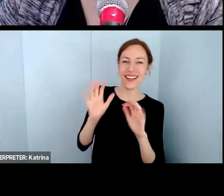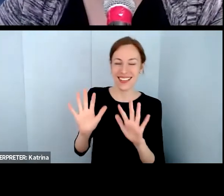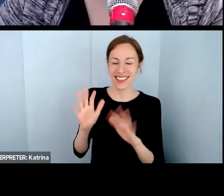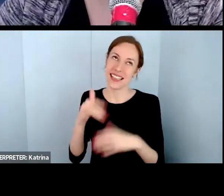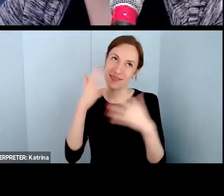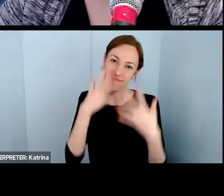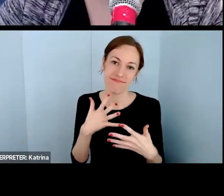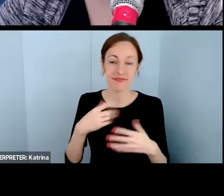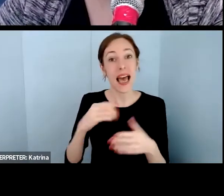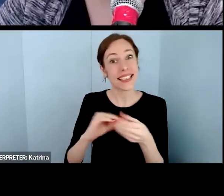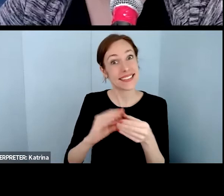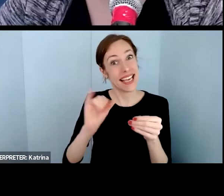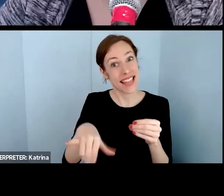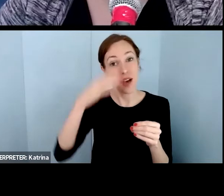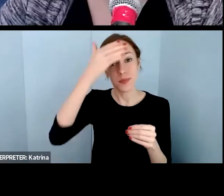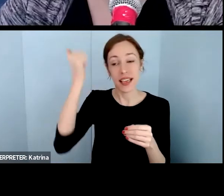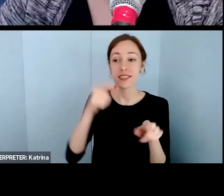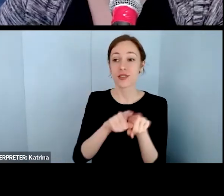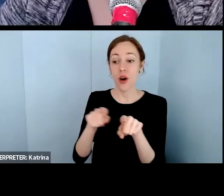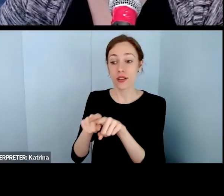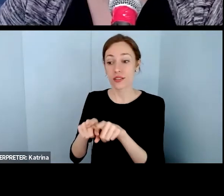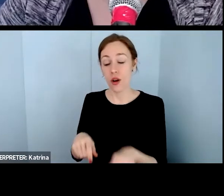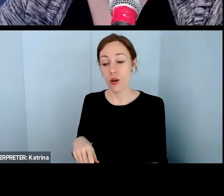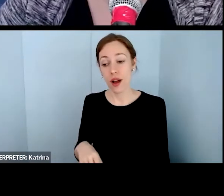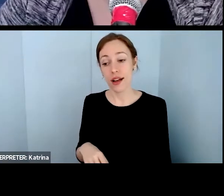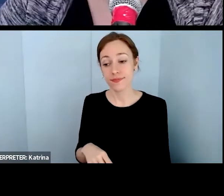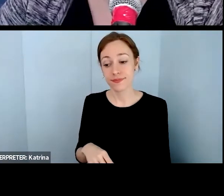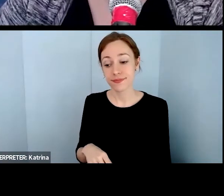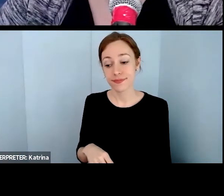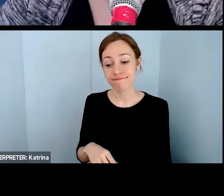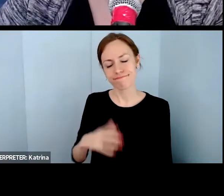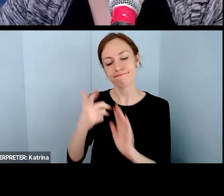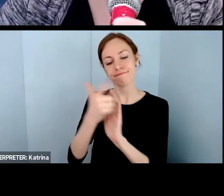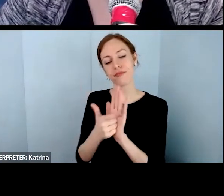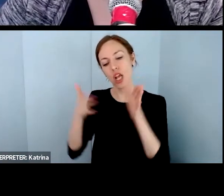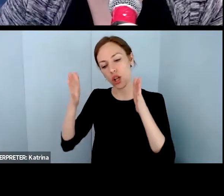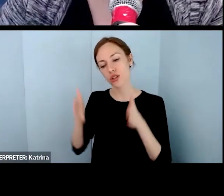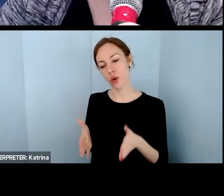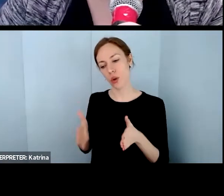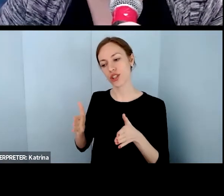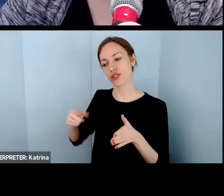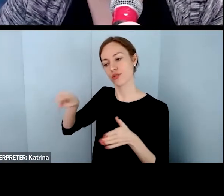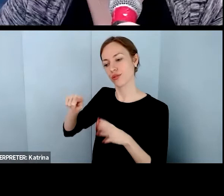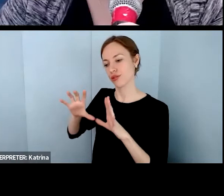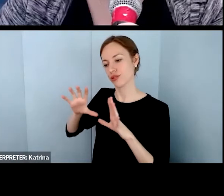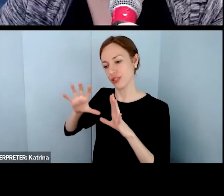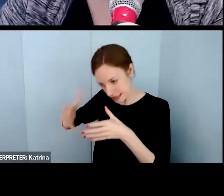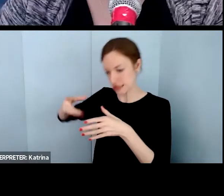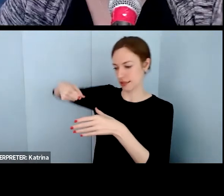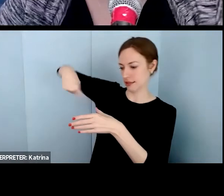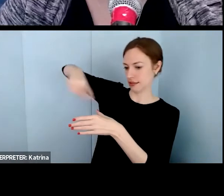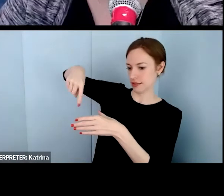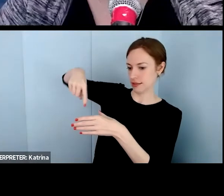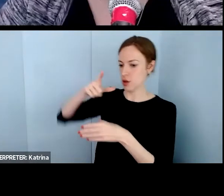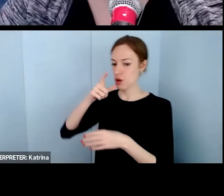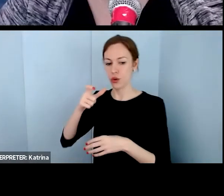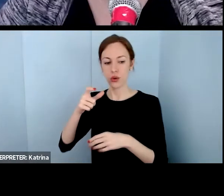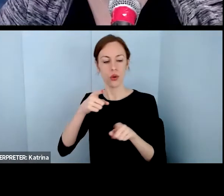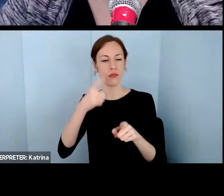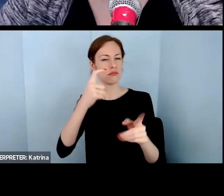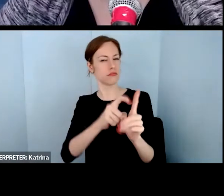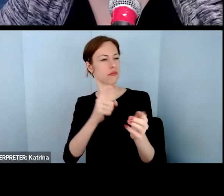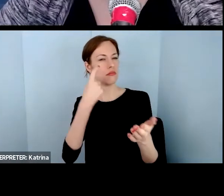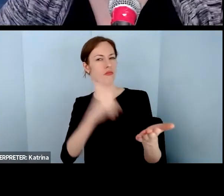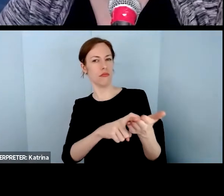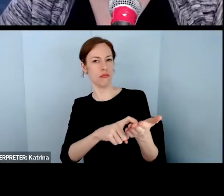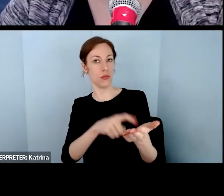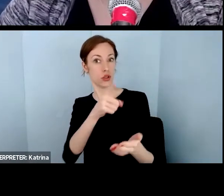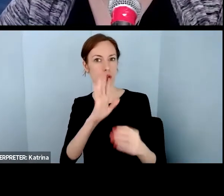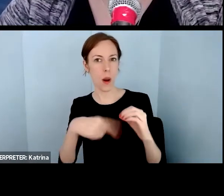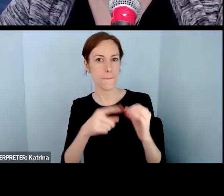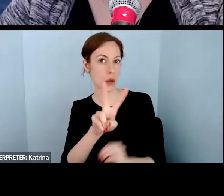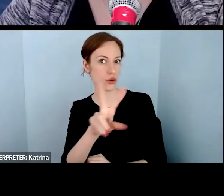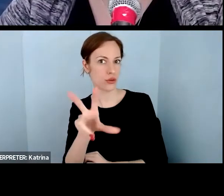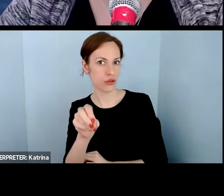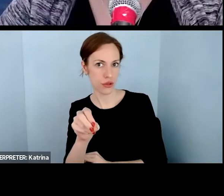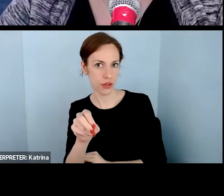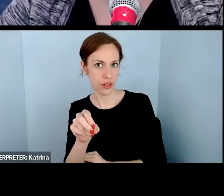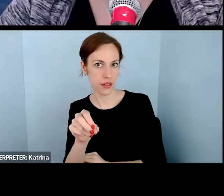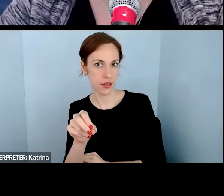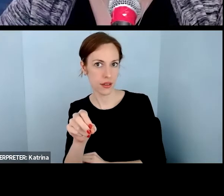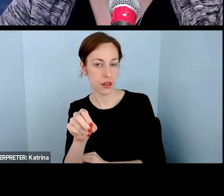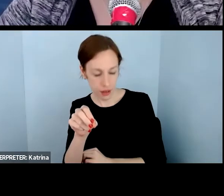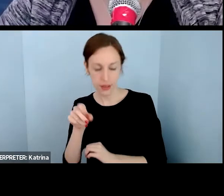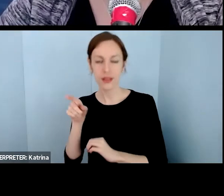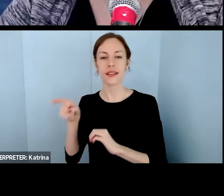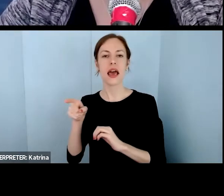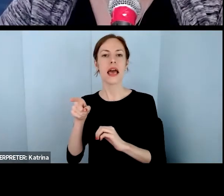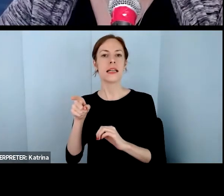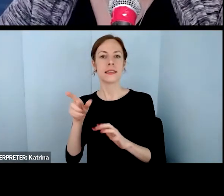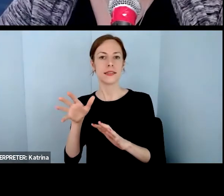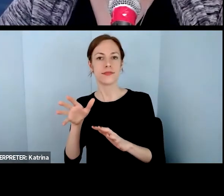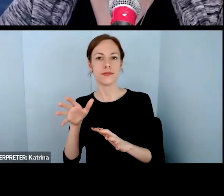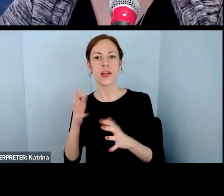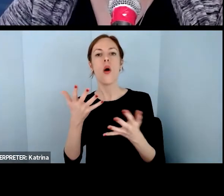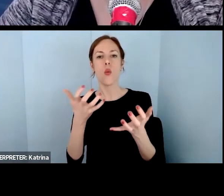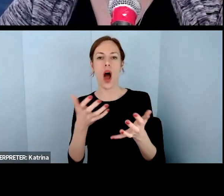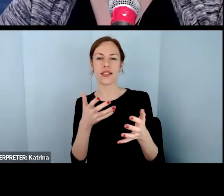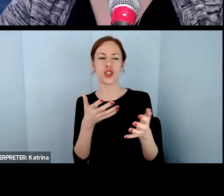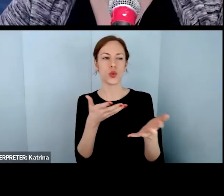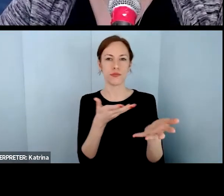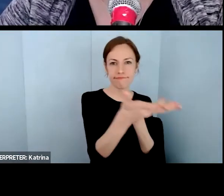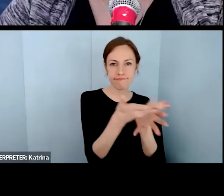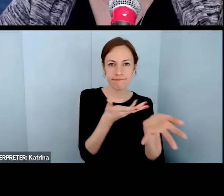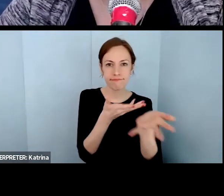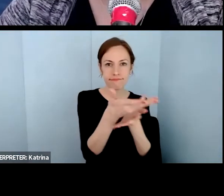a kind of lawyer Lee set that.